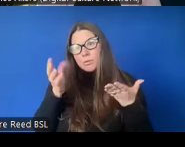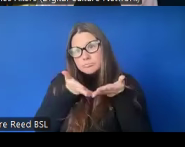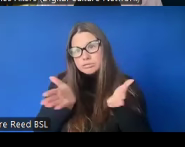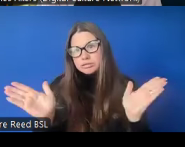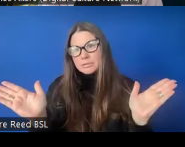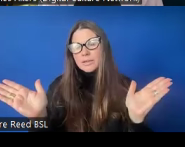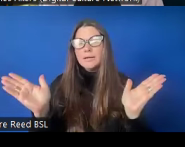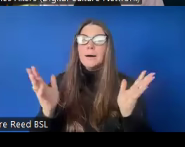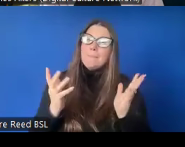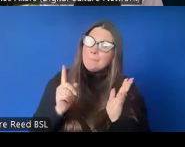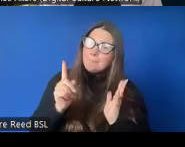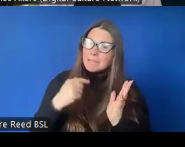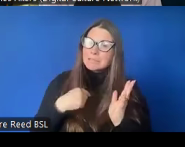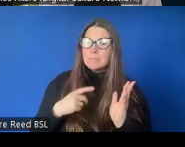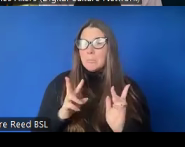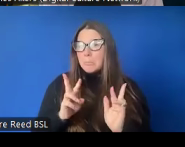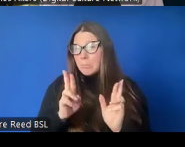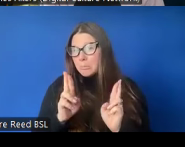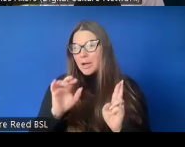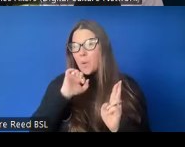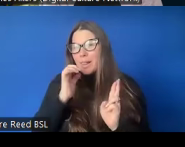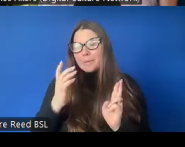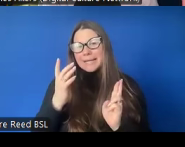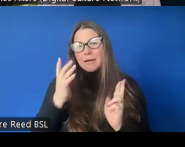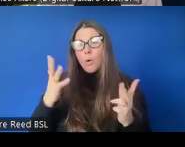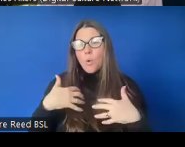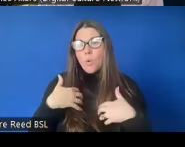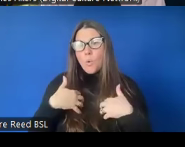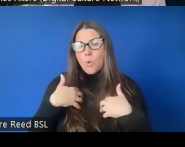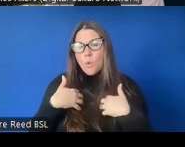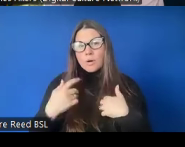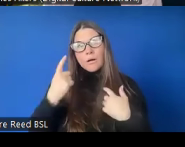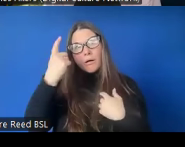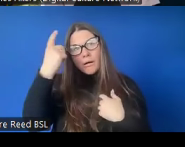it will give you some inspiration to have a think about all the stuff that you might be doing.